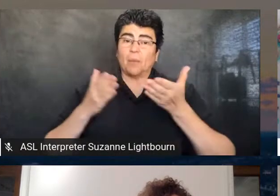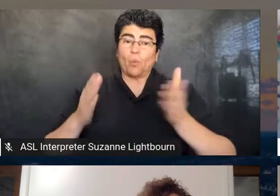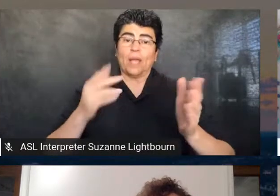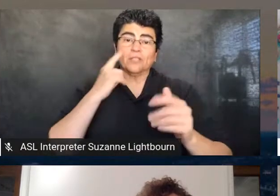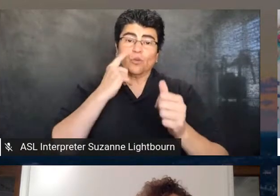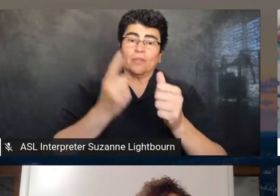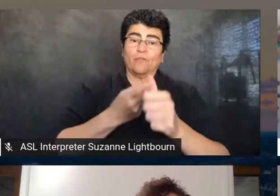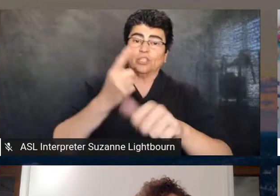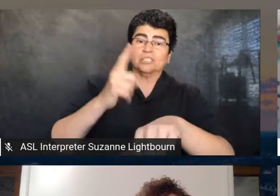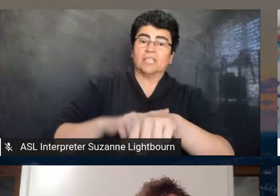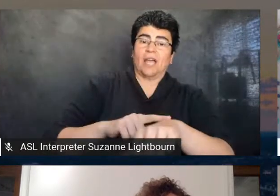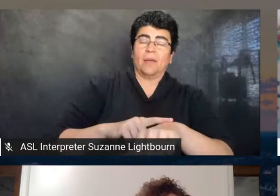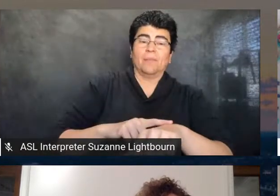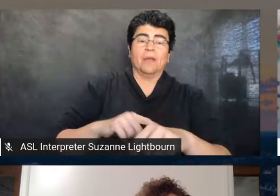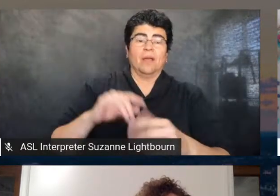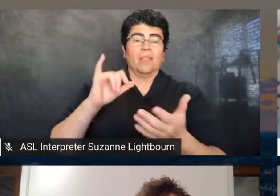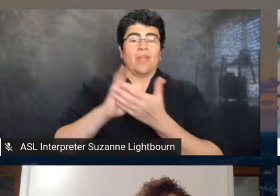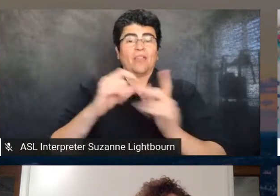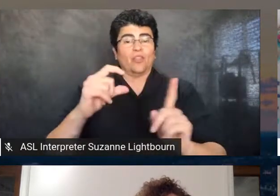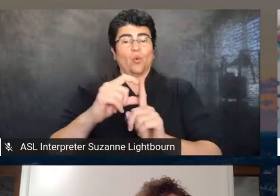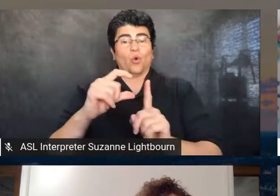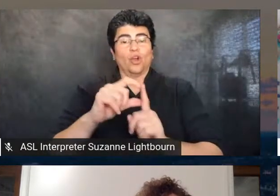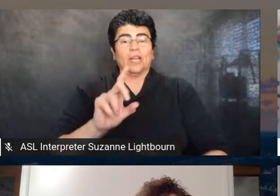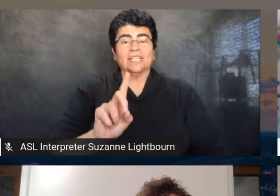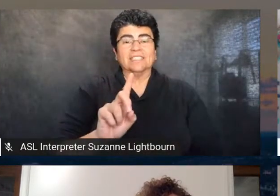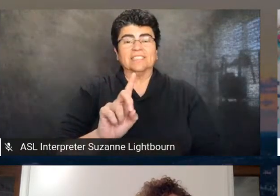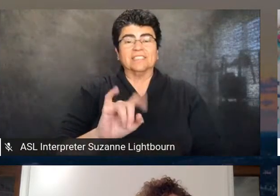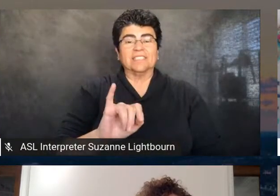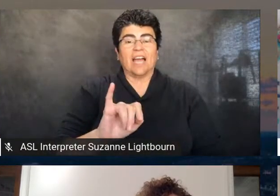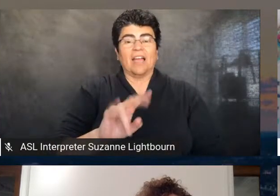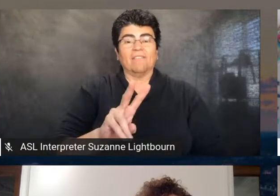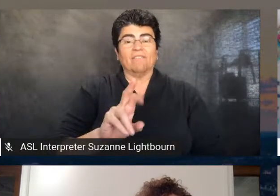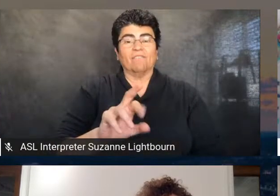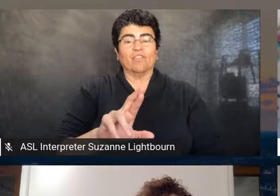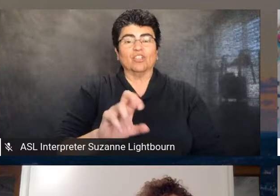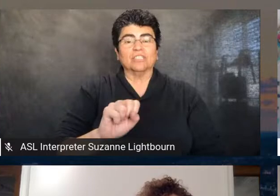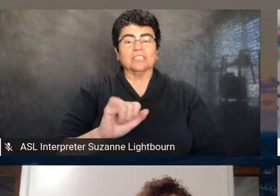that the word diversity in itself, should be outdated.